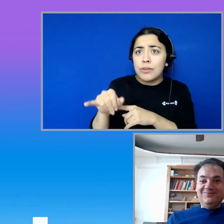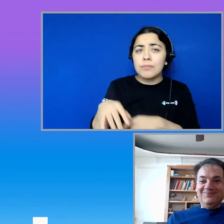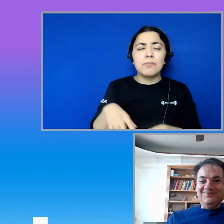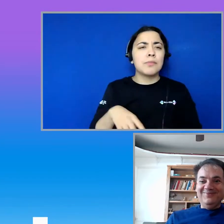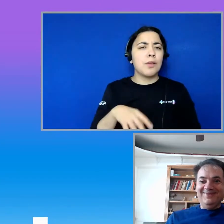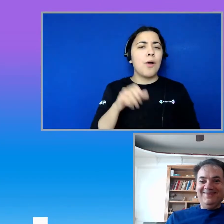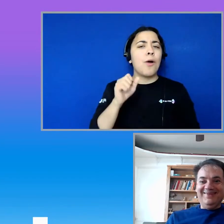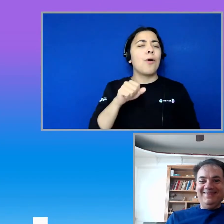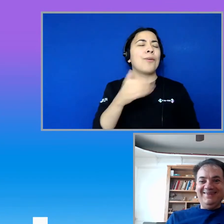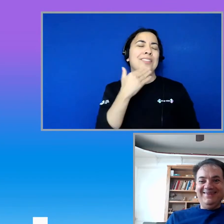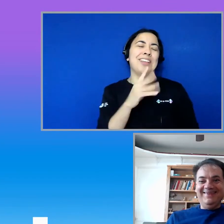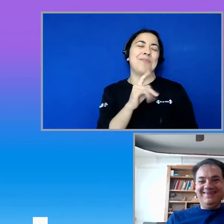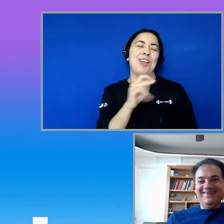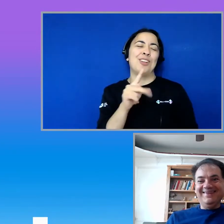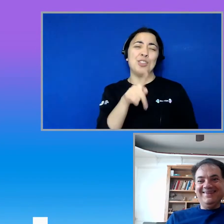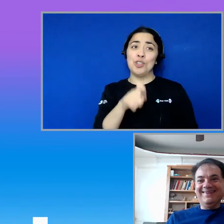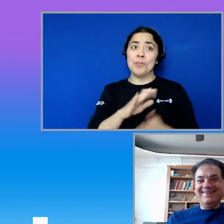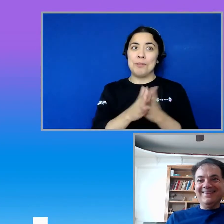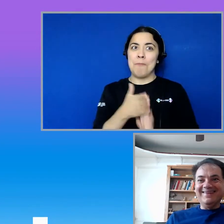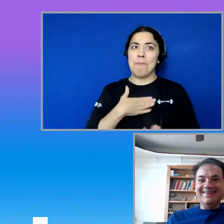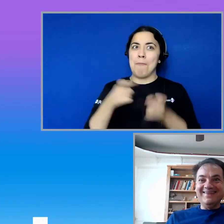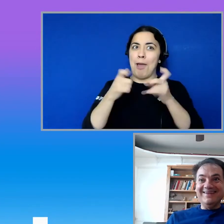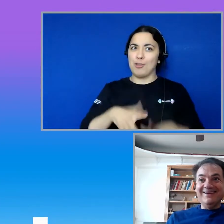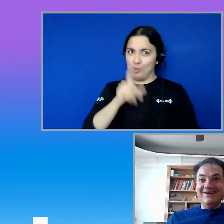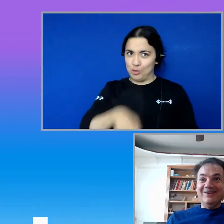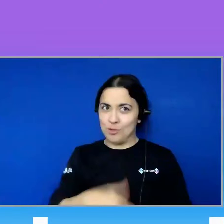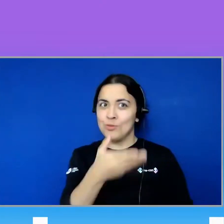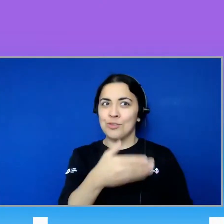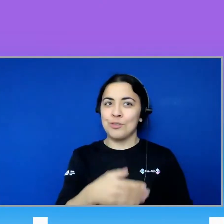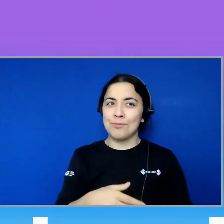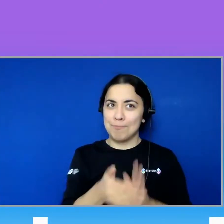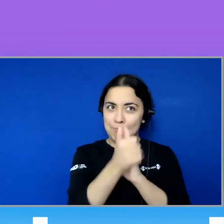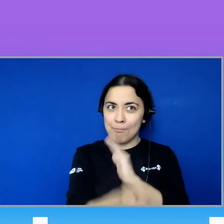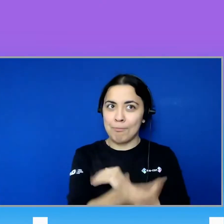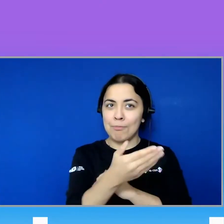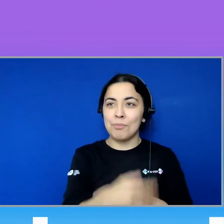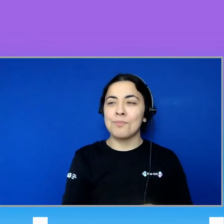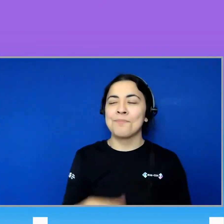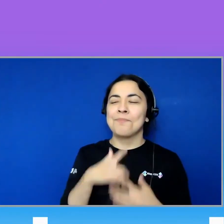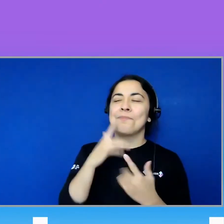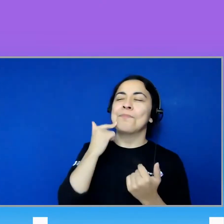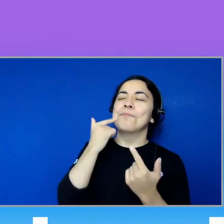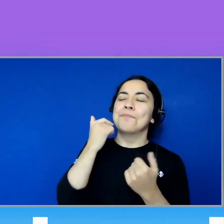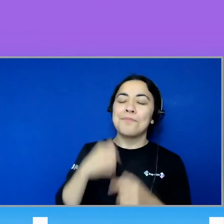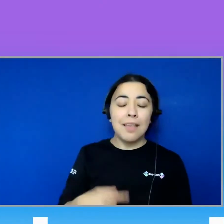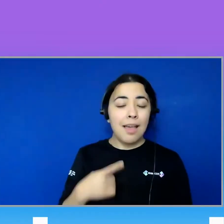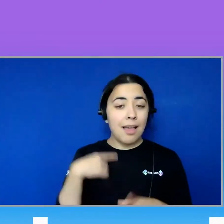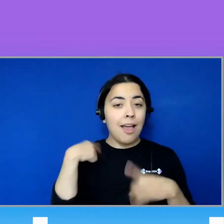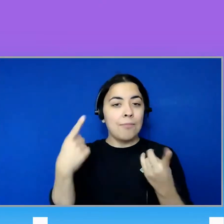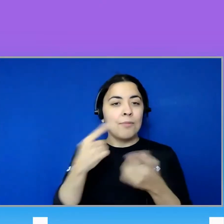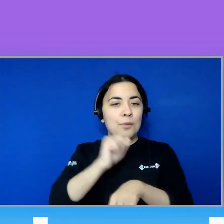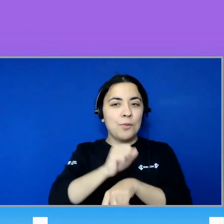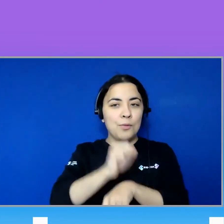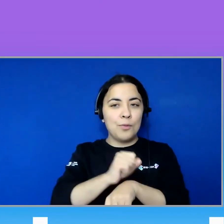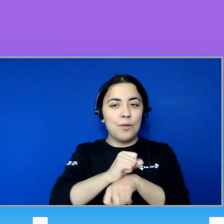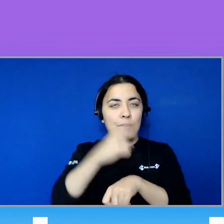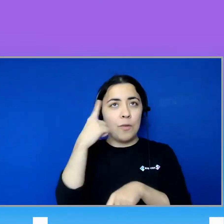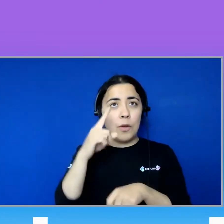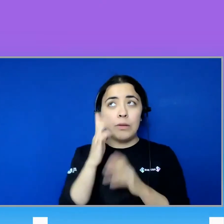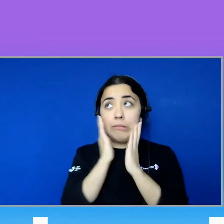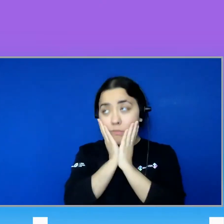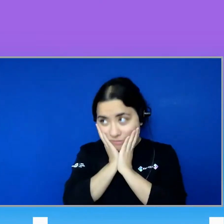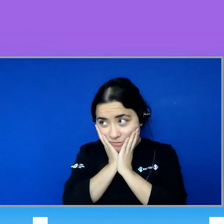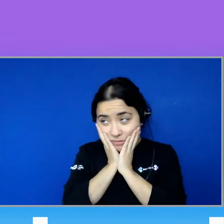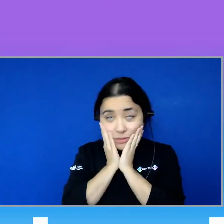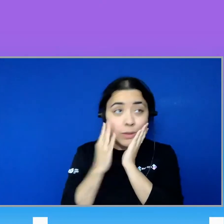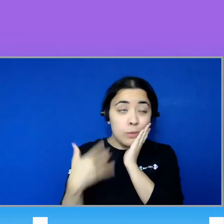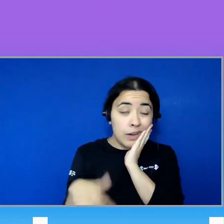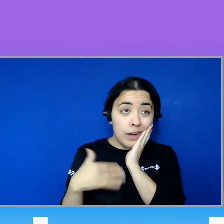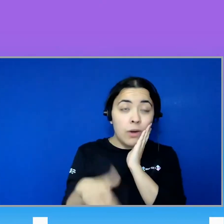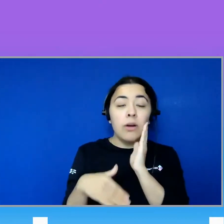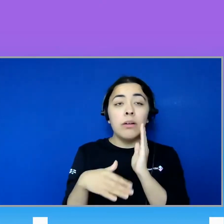should become my manager. So